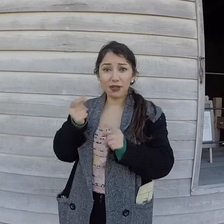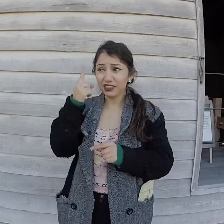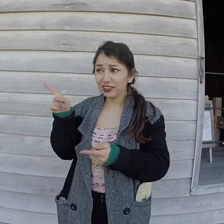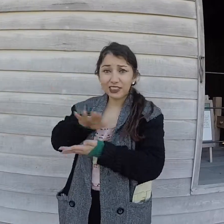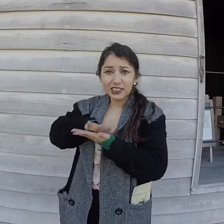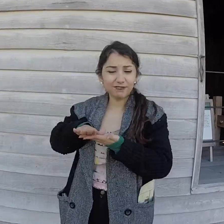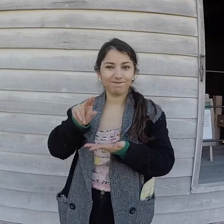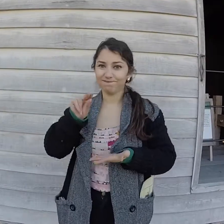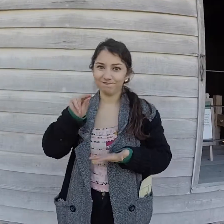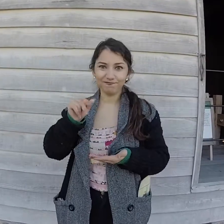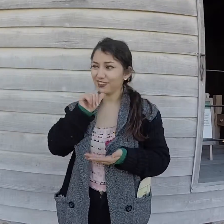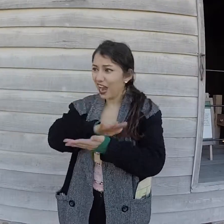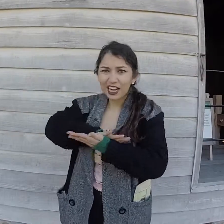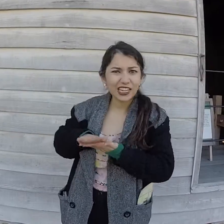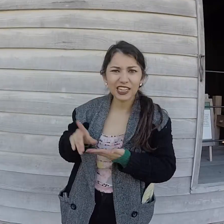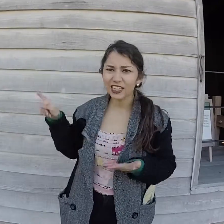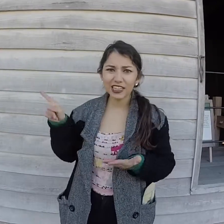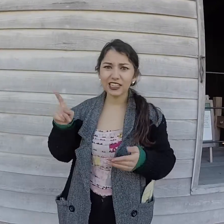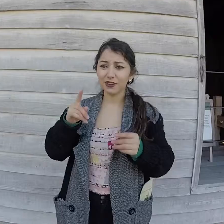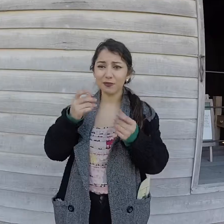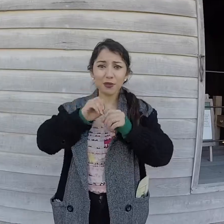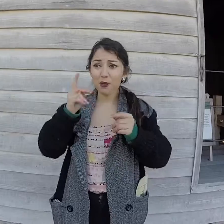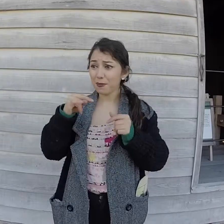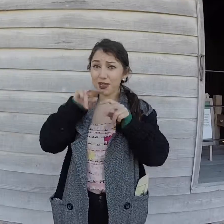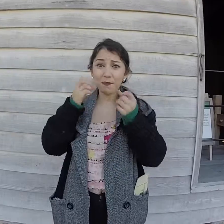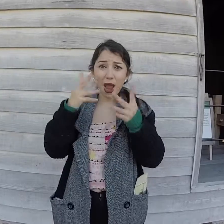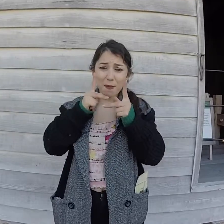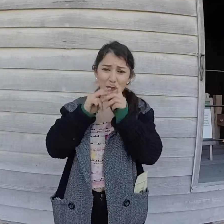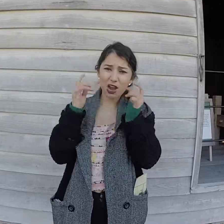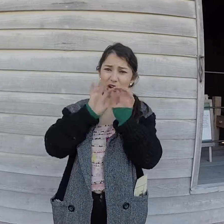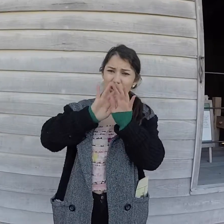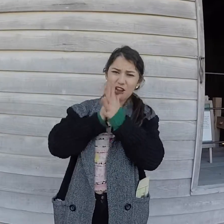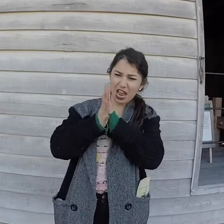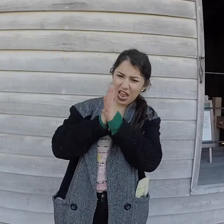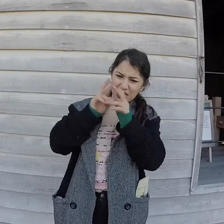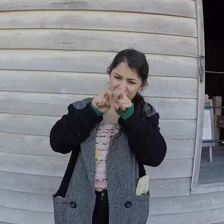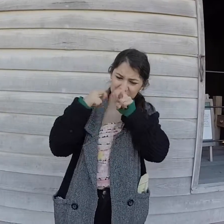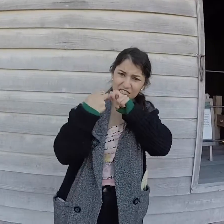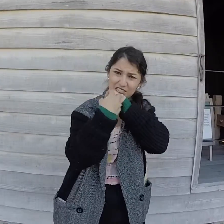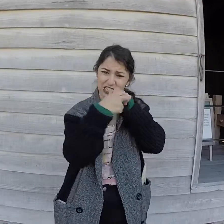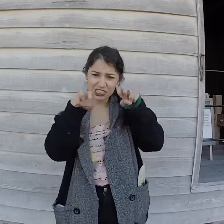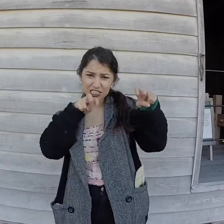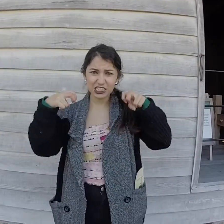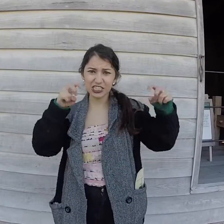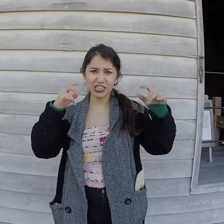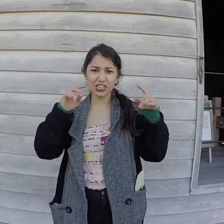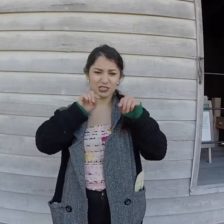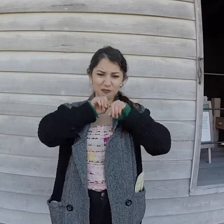but in the "Sick House," is not clean or sanitary Many people will be gathering together It would be very crowded, many sat next to each other